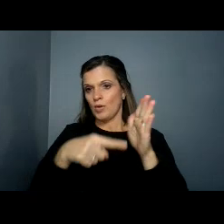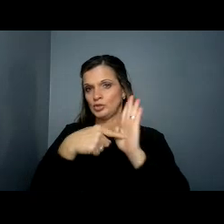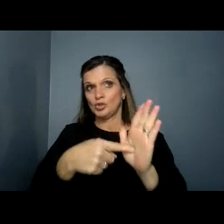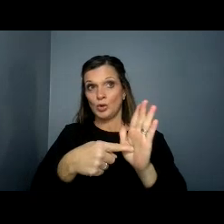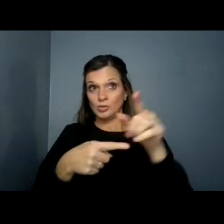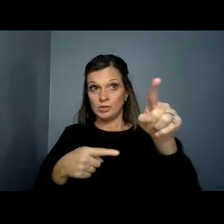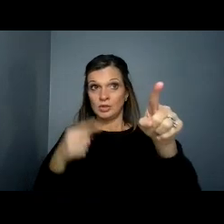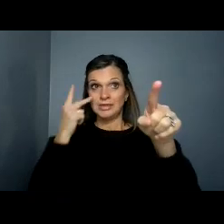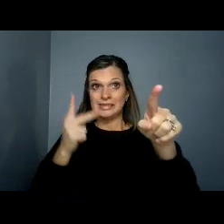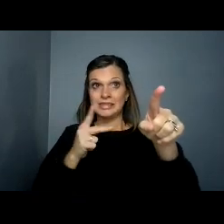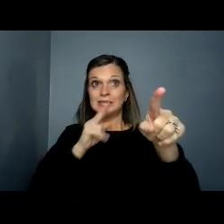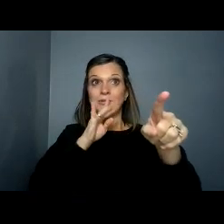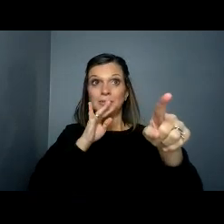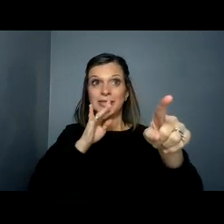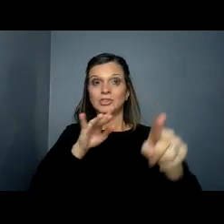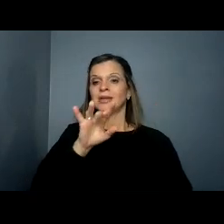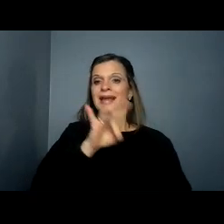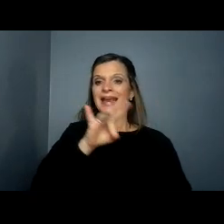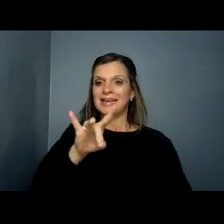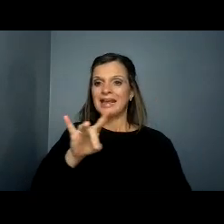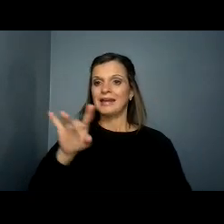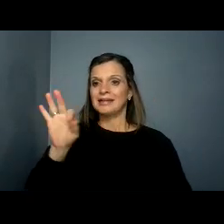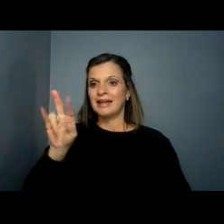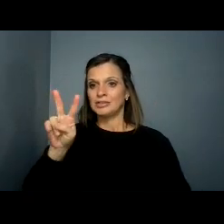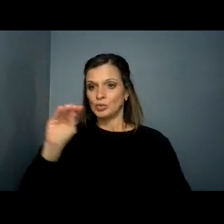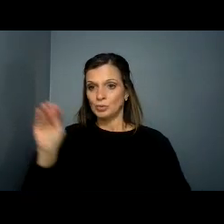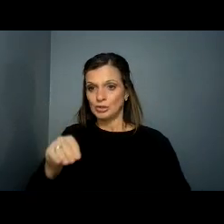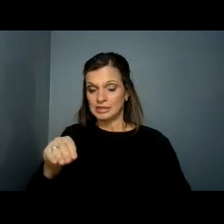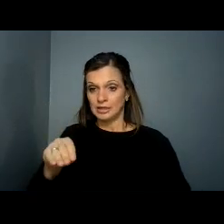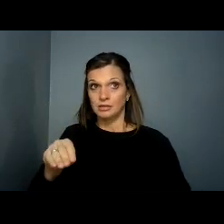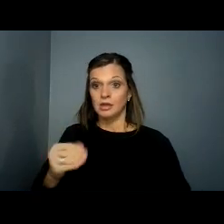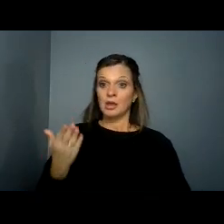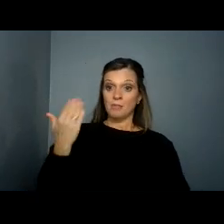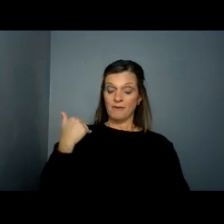8892% that other lost wall of gold is at 68 and 64%.